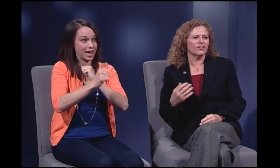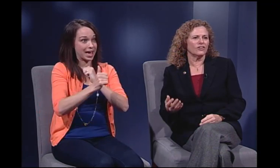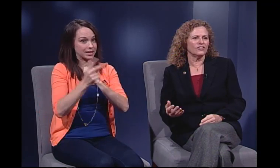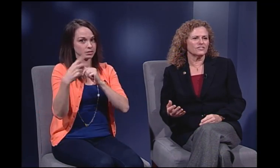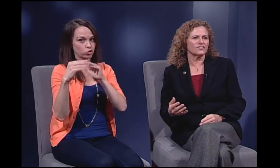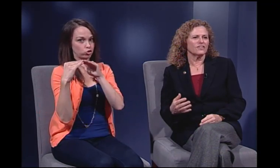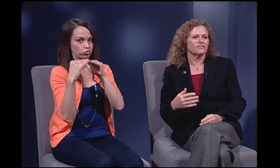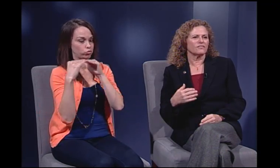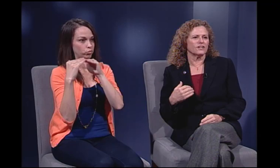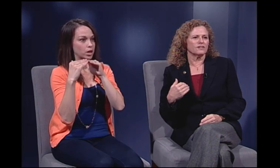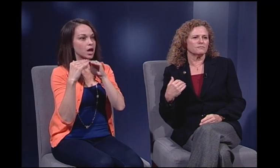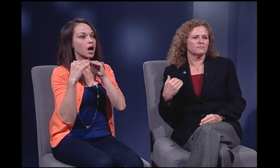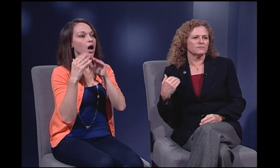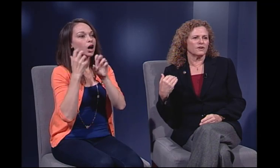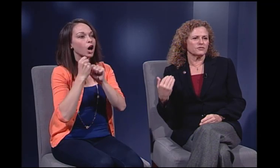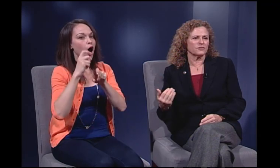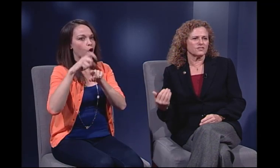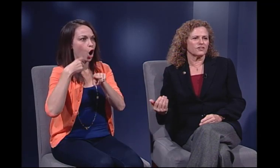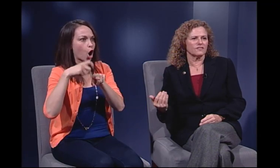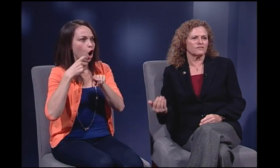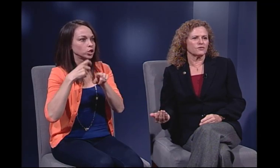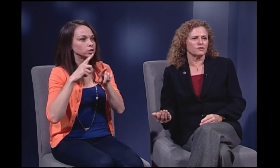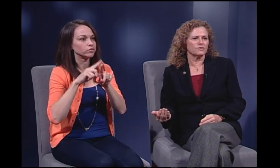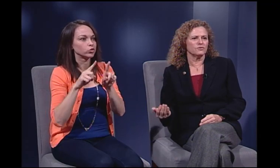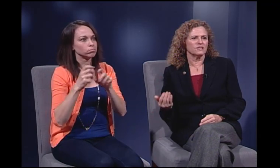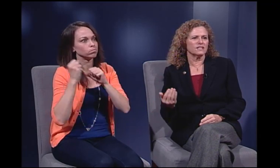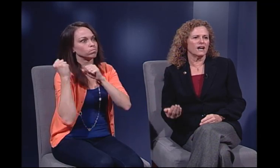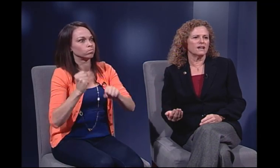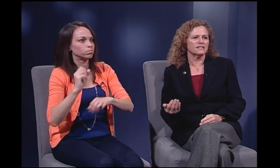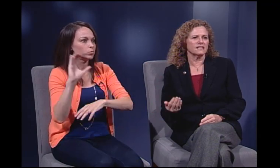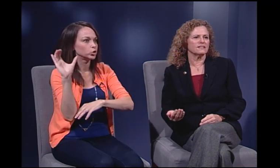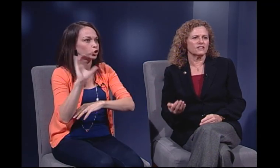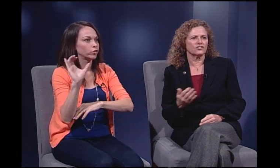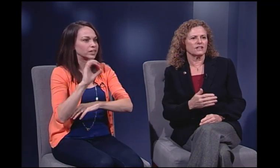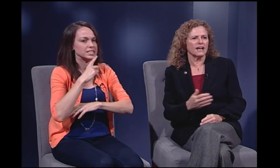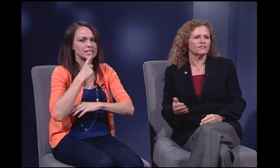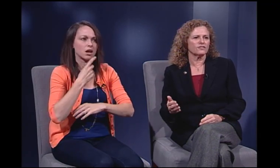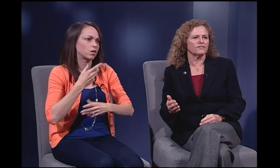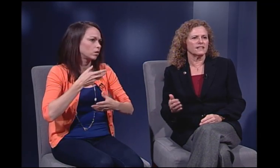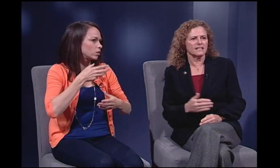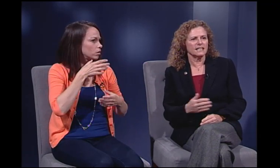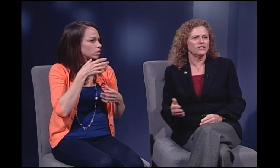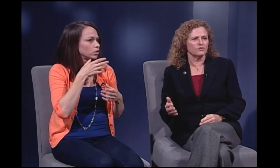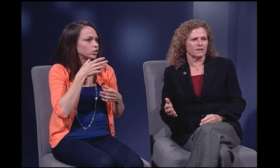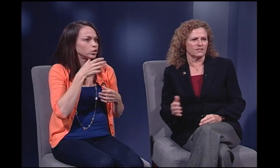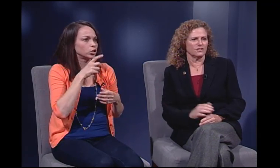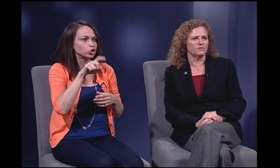calls from ultra conservative groups who did not think that they should ever find any new revenue